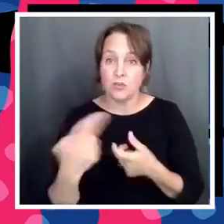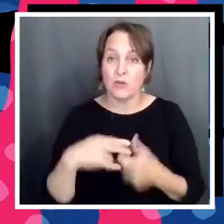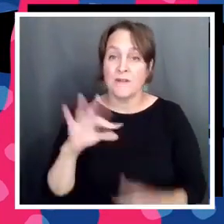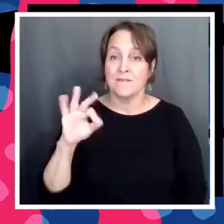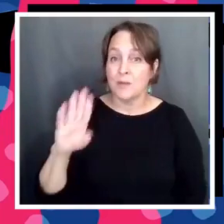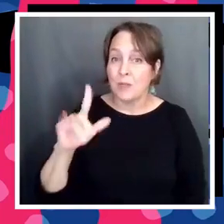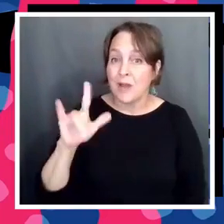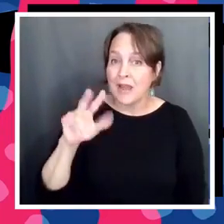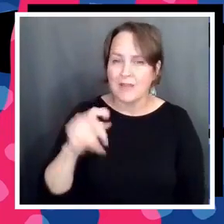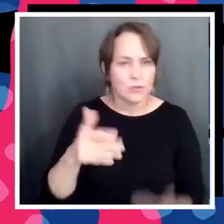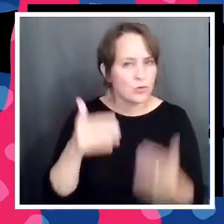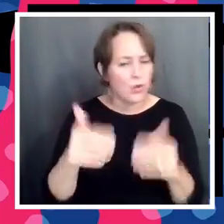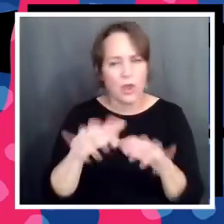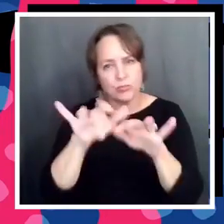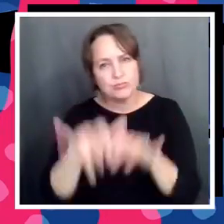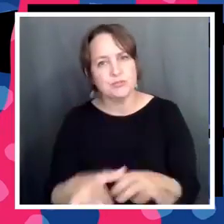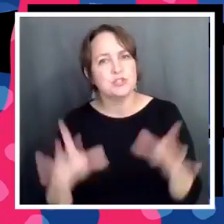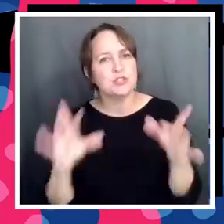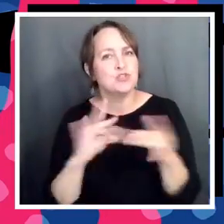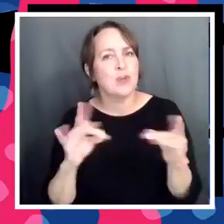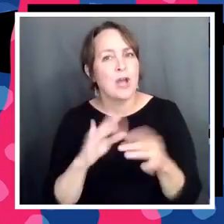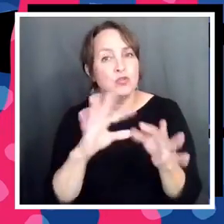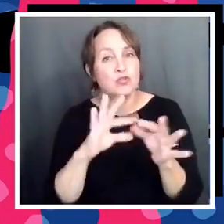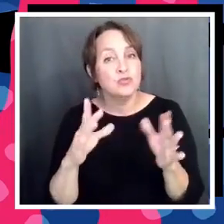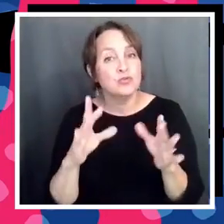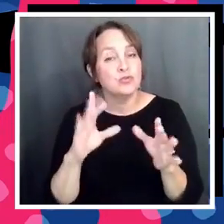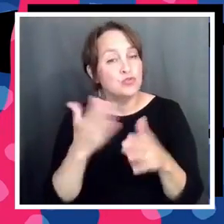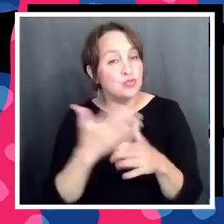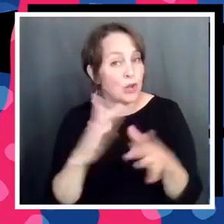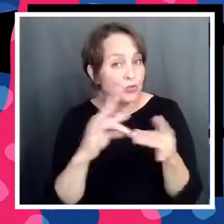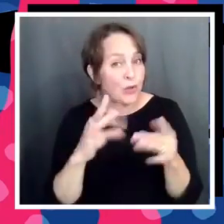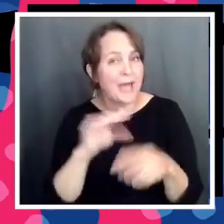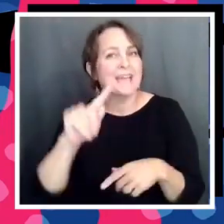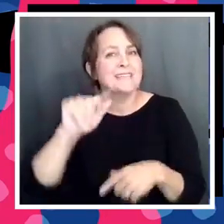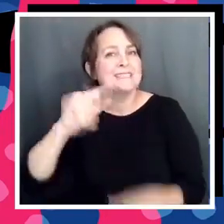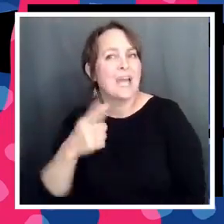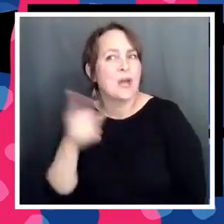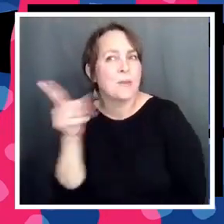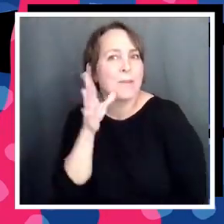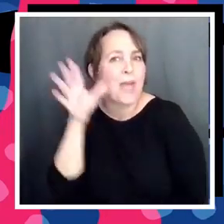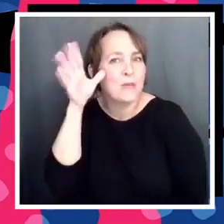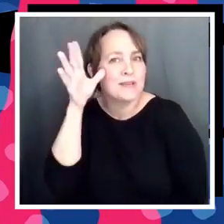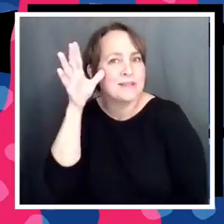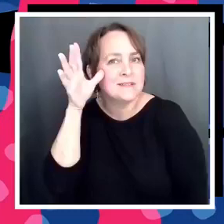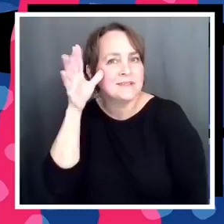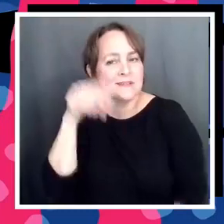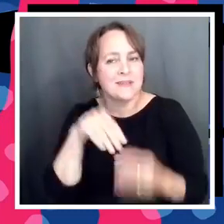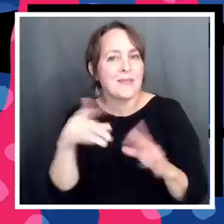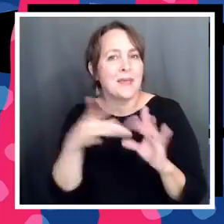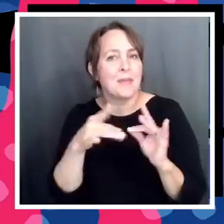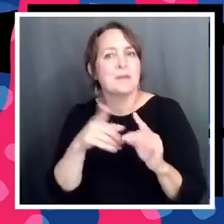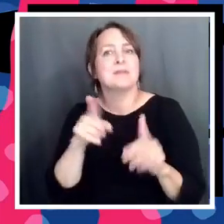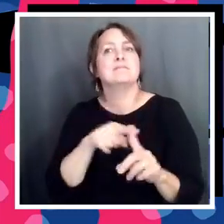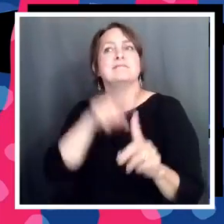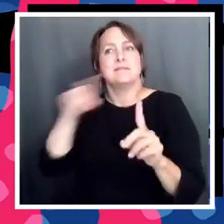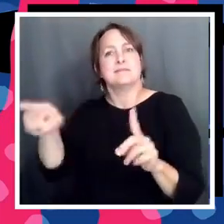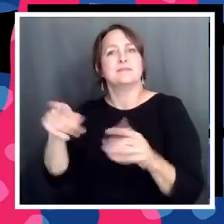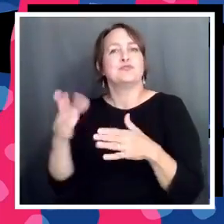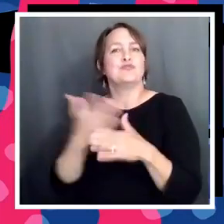CHILILTATAX EDEDITININK CLICK T LINK BELOW TO SHARE YOUR STORY